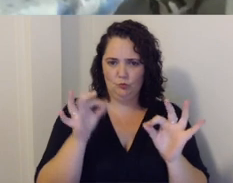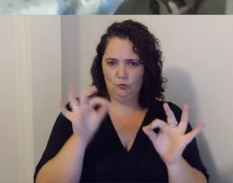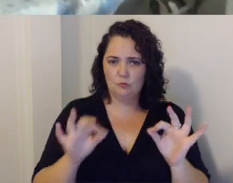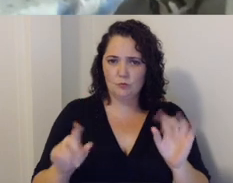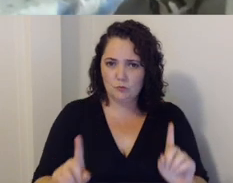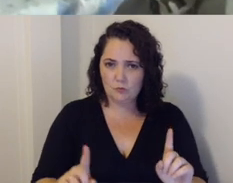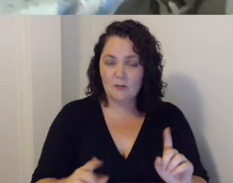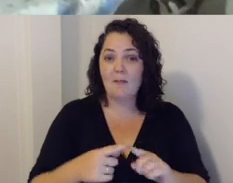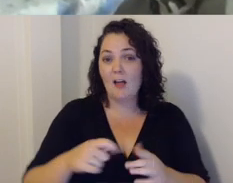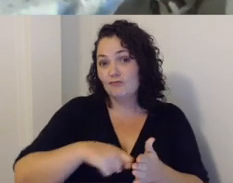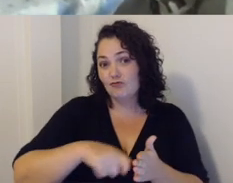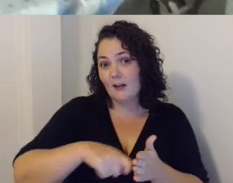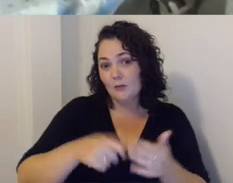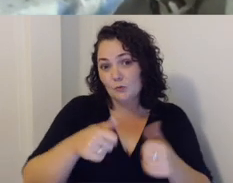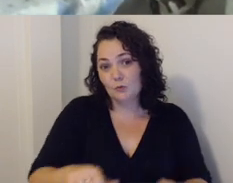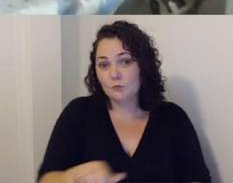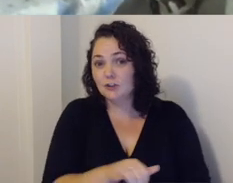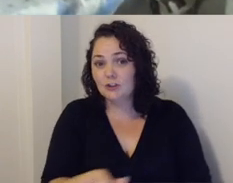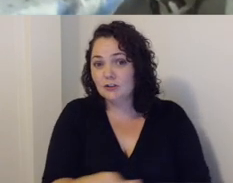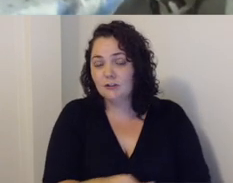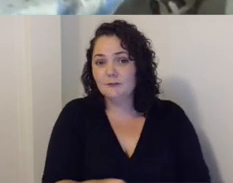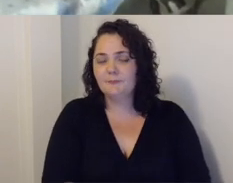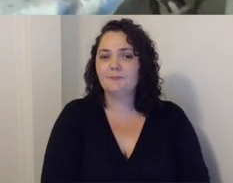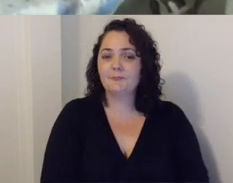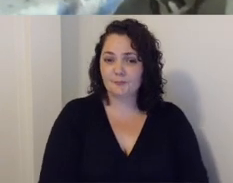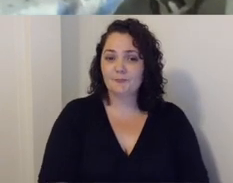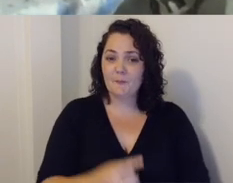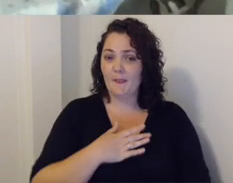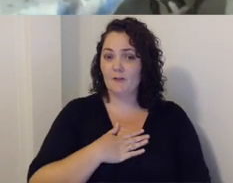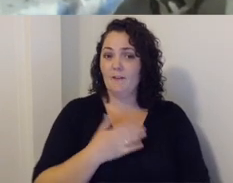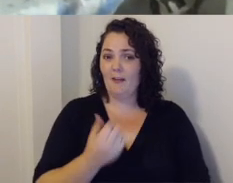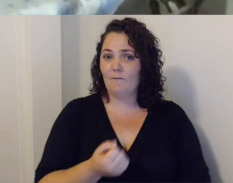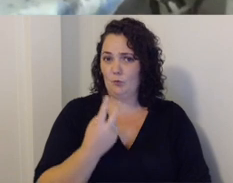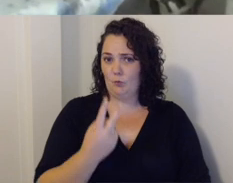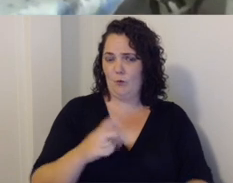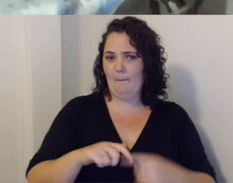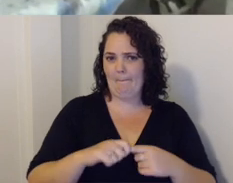type of eraser now I actually have an eraser, I have two plastic erasers with me and I have one